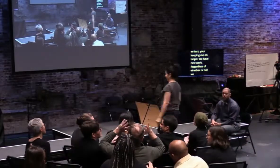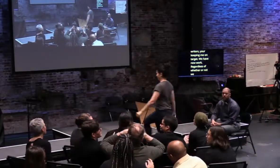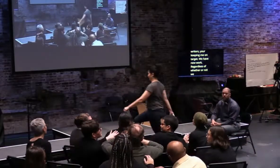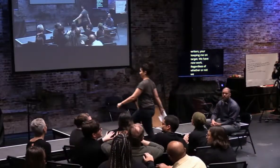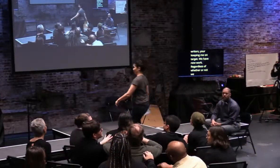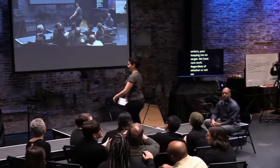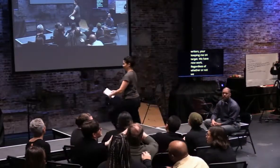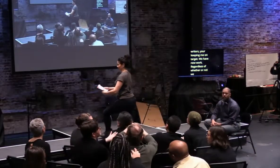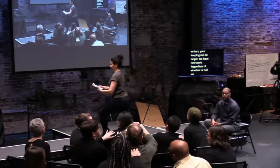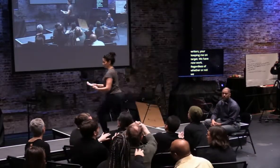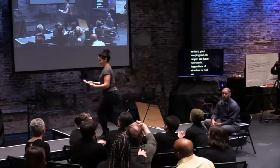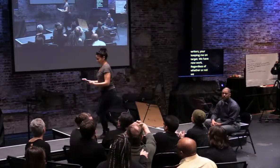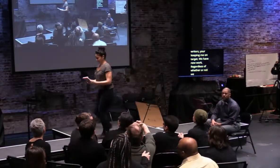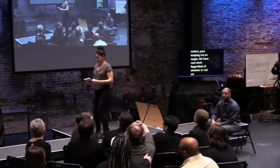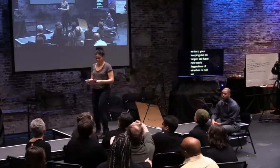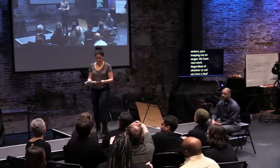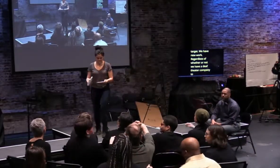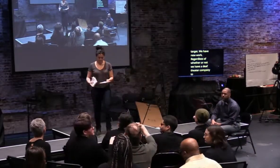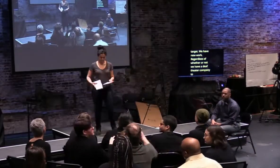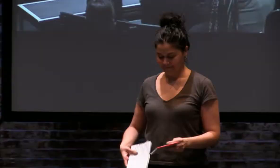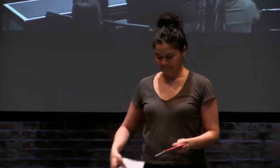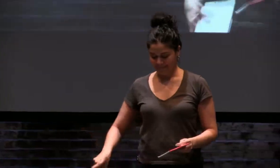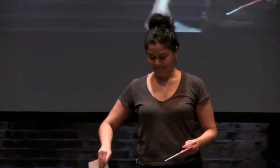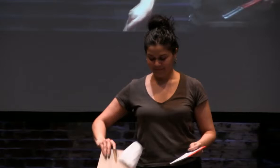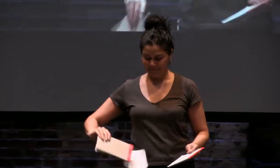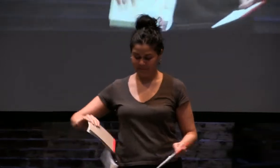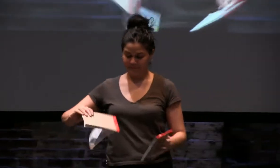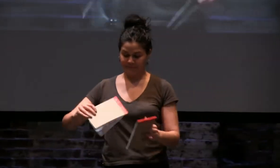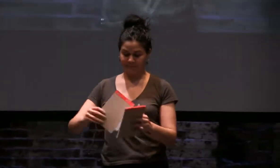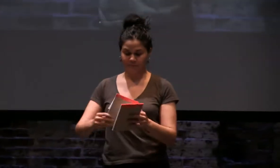The goal is to produce new work and that is what is needed.